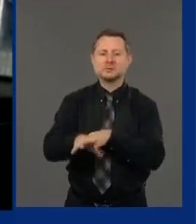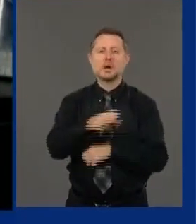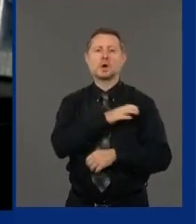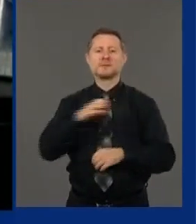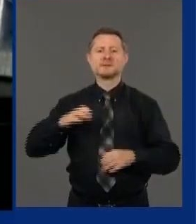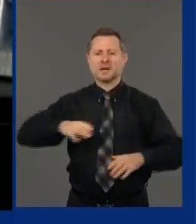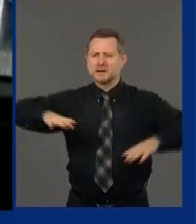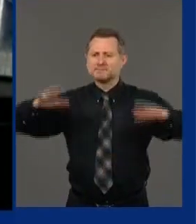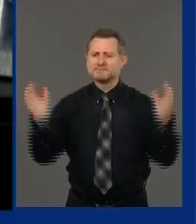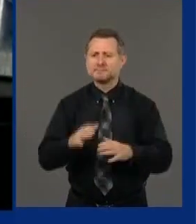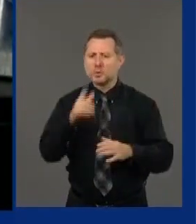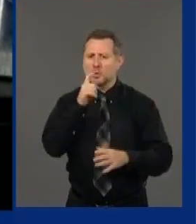I